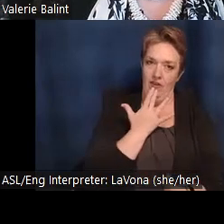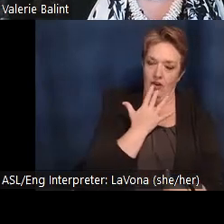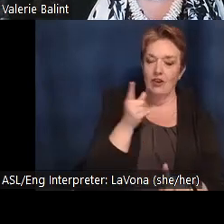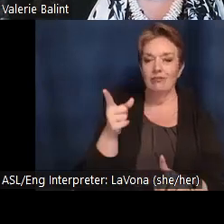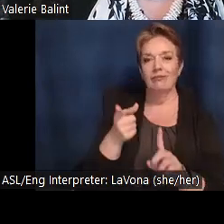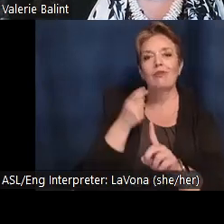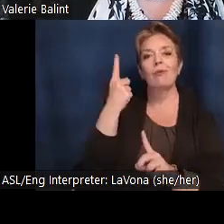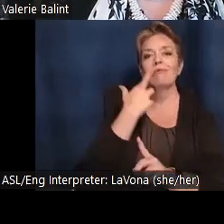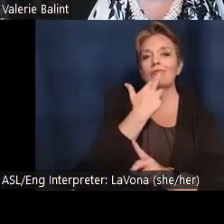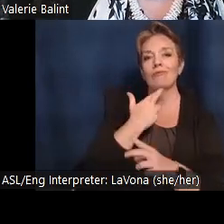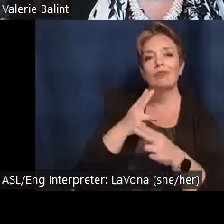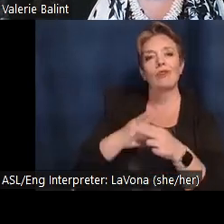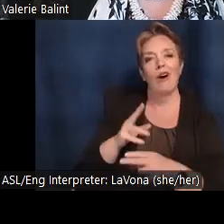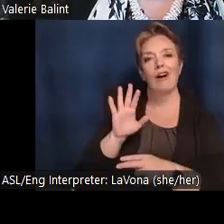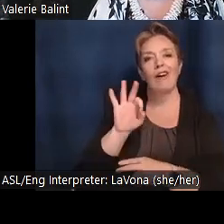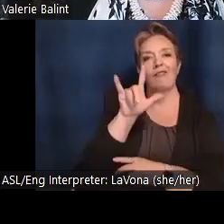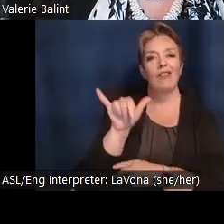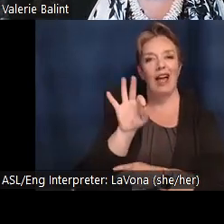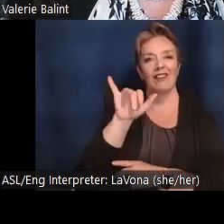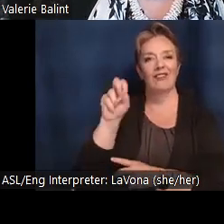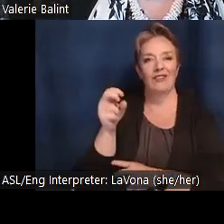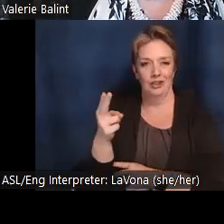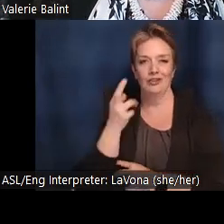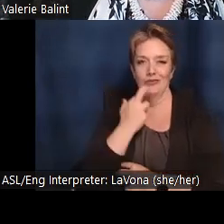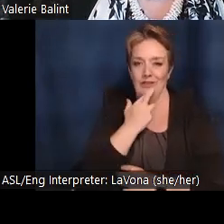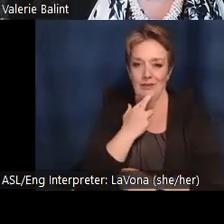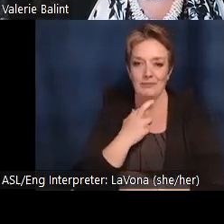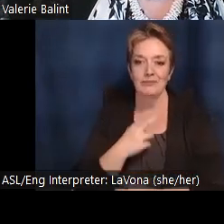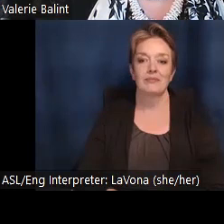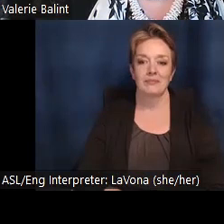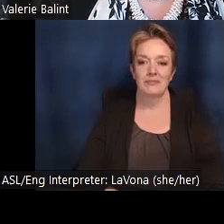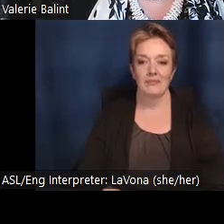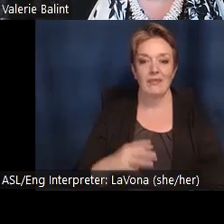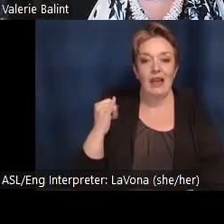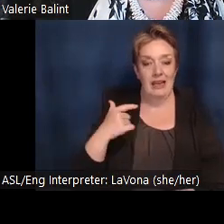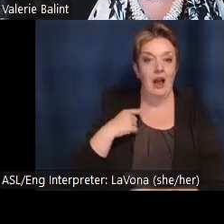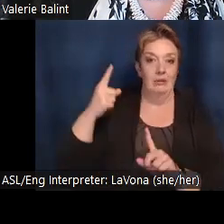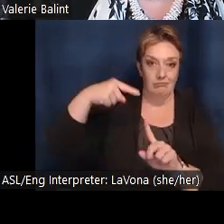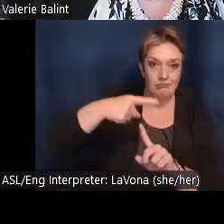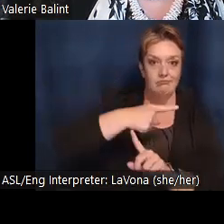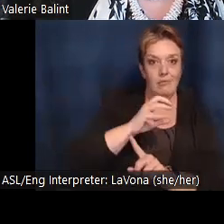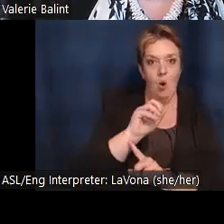So after a long drive across the grasslands of Oklahoma, we'll stretch our legs for a hot second in Amarillo, Texas,